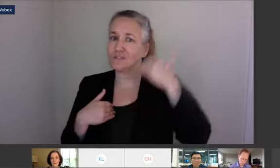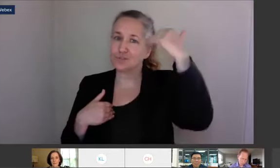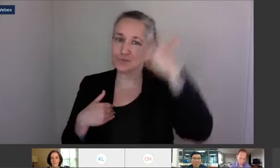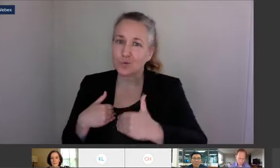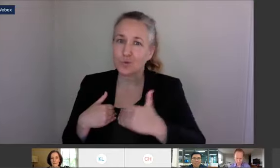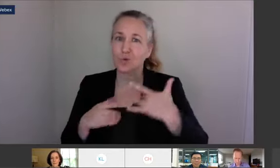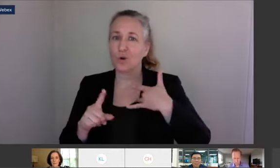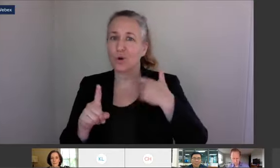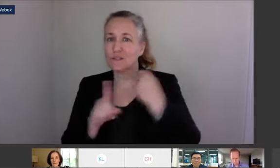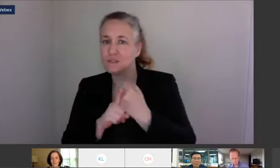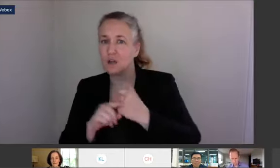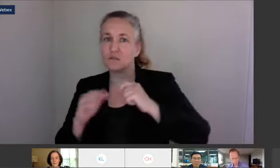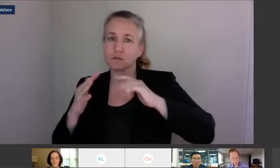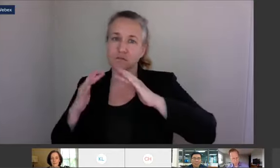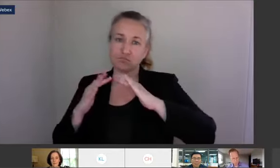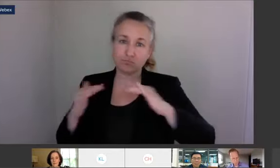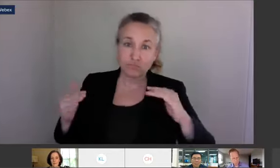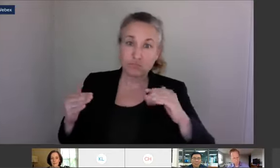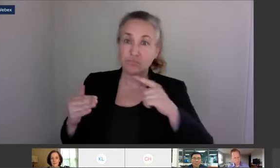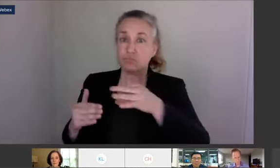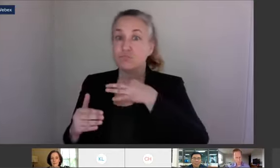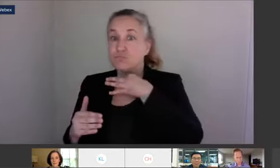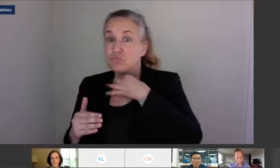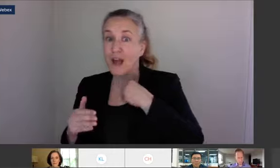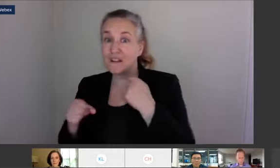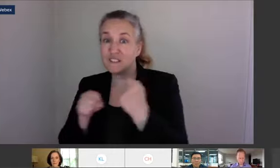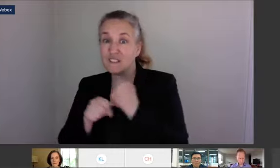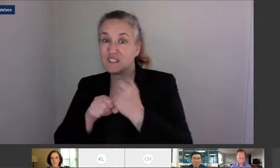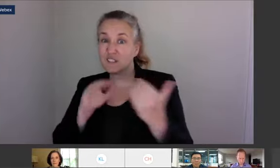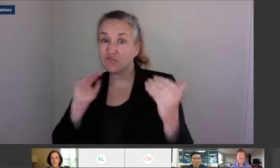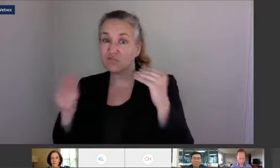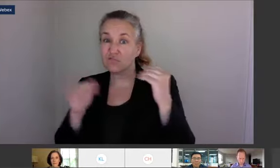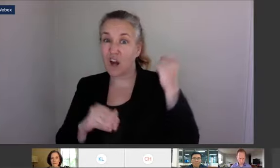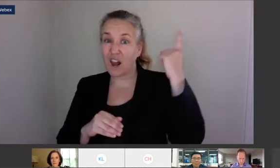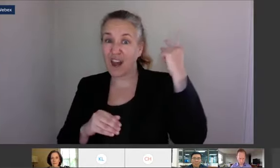do you have any statistics to compare that to last year for instance for a